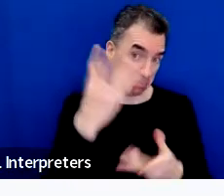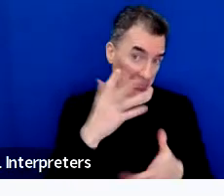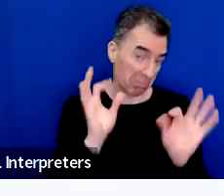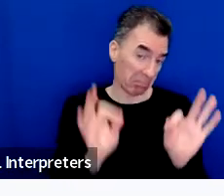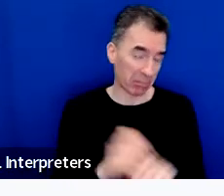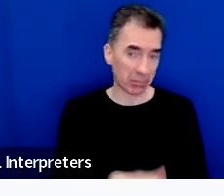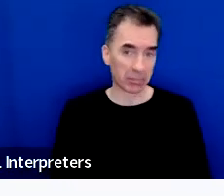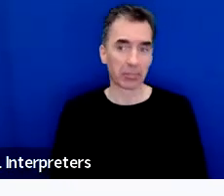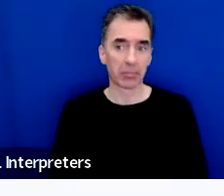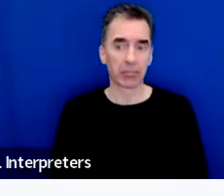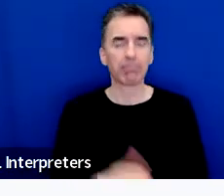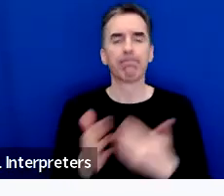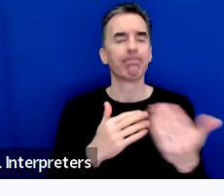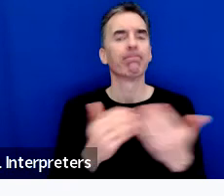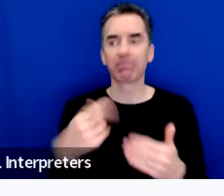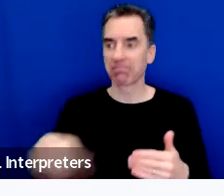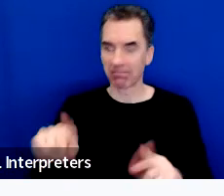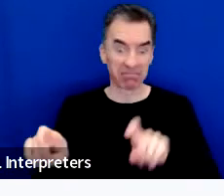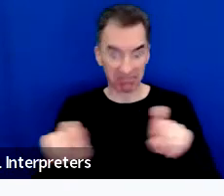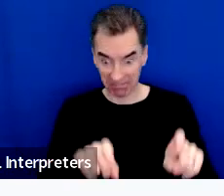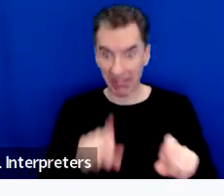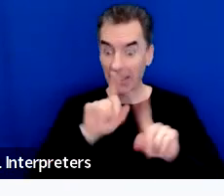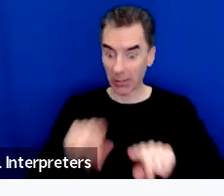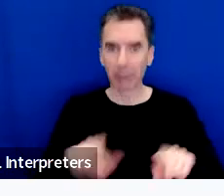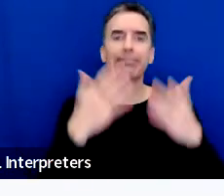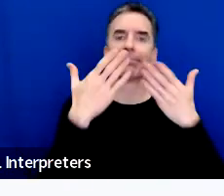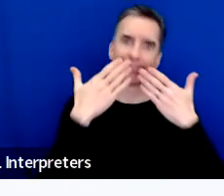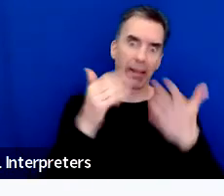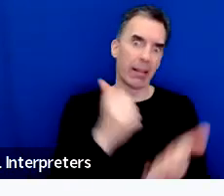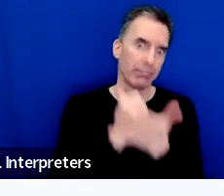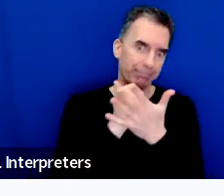So thank you all four for doing that poll. This is really helpful actually for me. And,